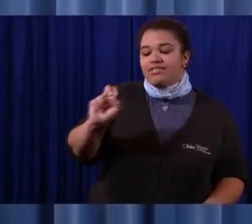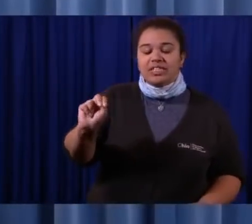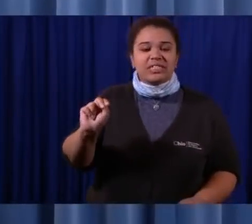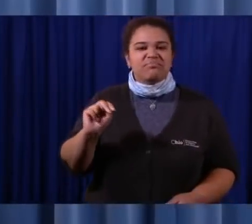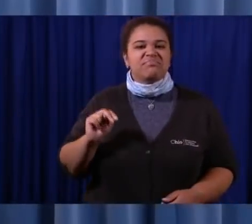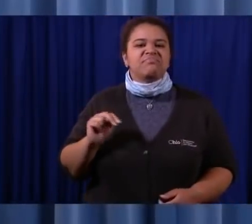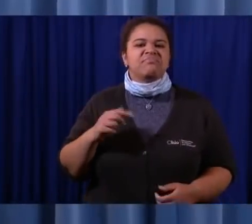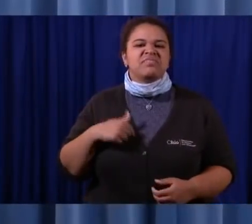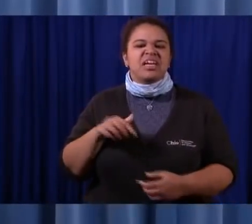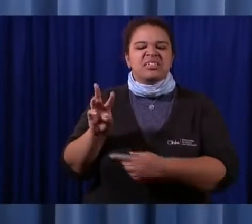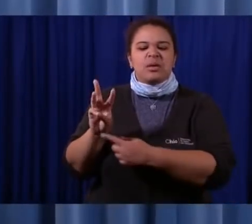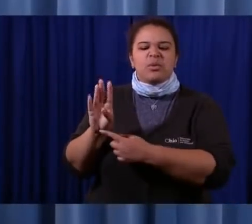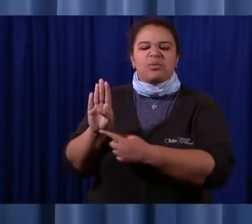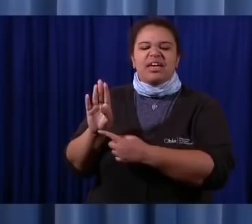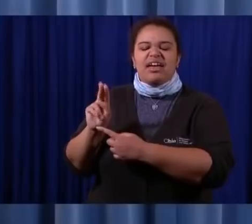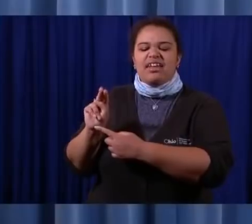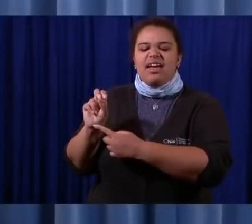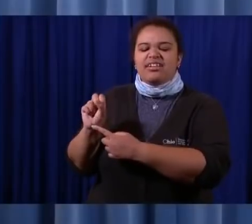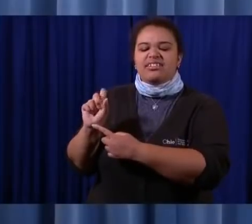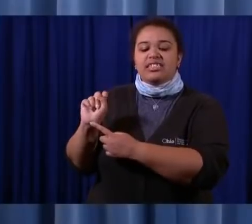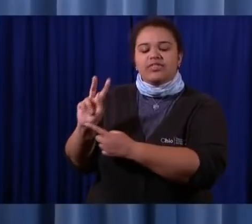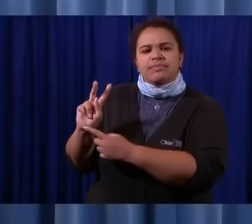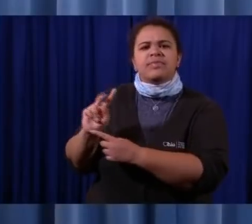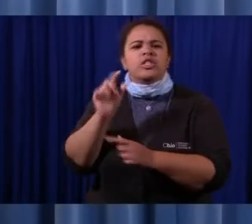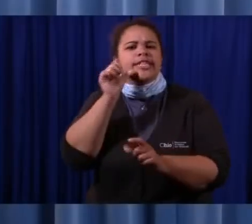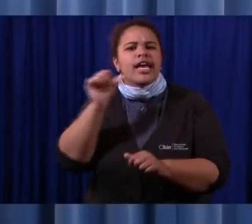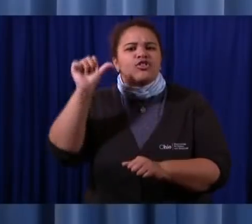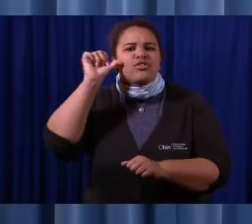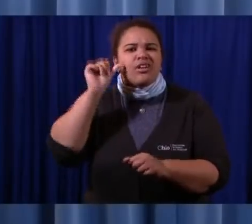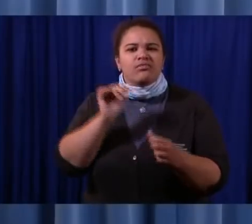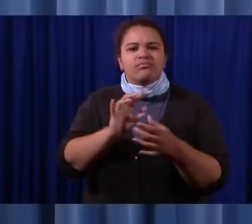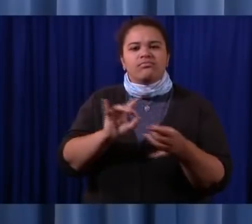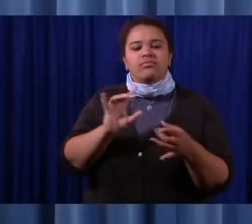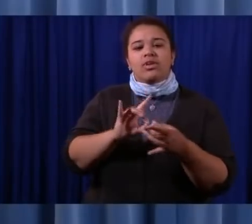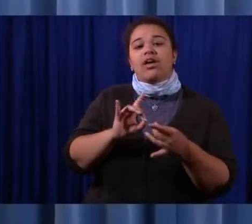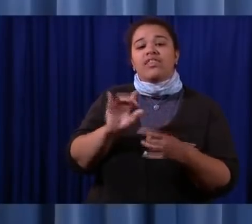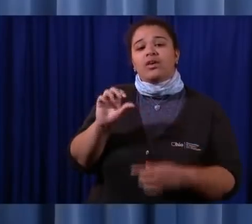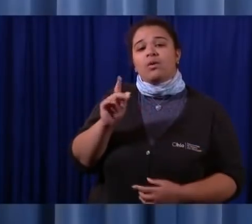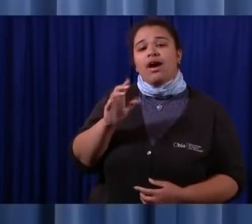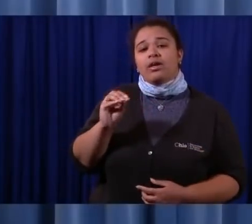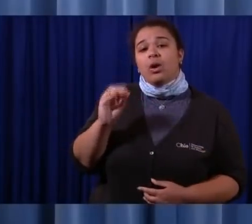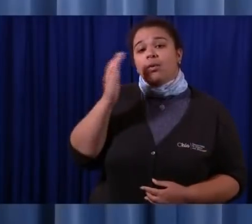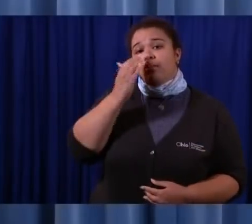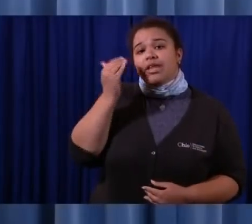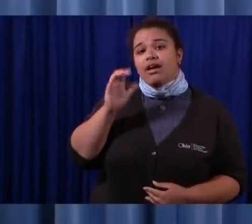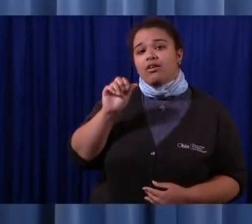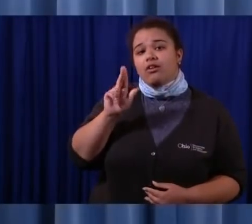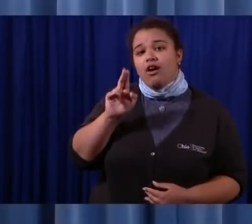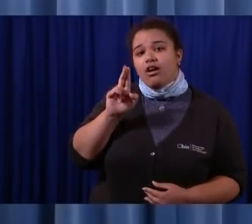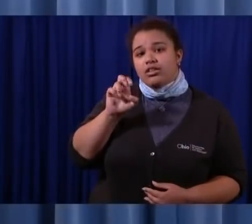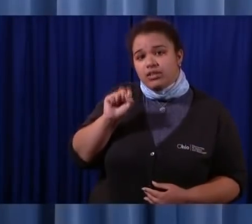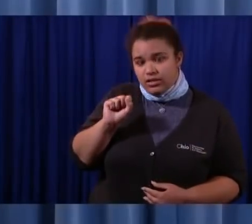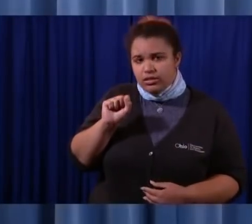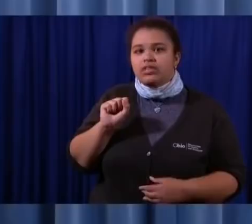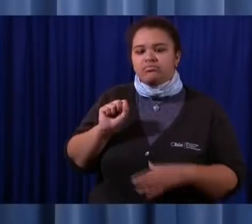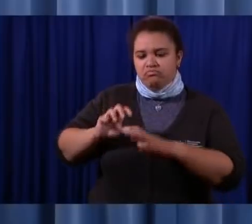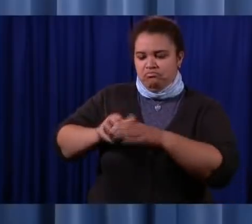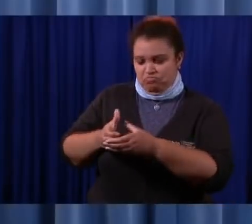JOHN, THANK YOU. READY FOR QUESTIONS. HEY, GOVERNOR. I JUST WANT TO FOLLOW-UP FROM